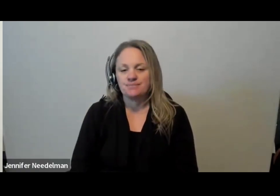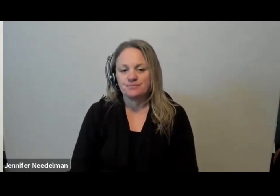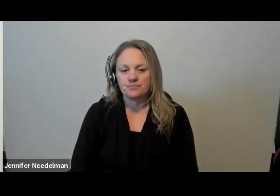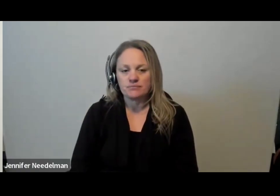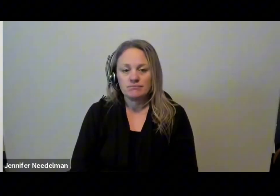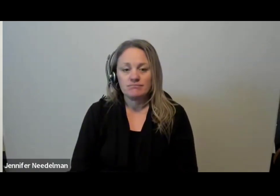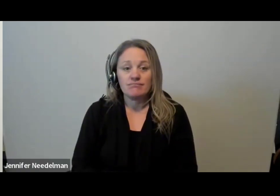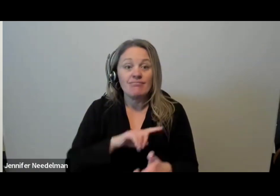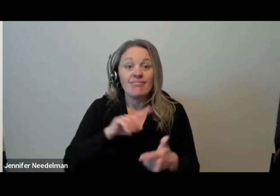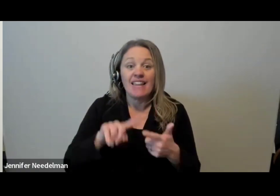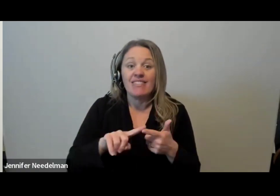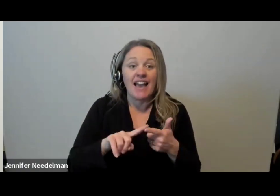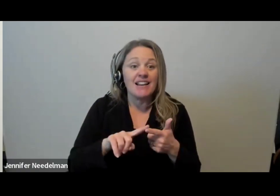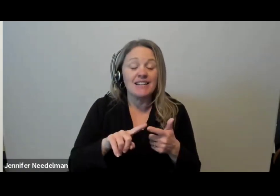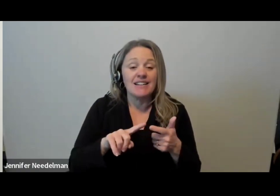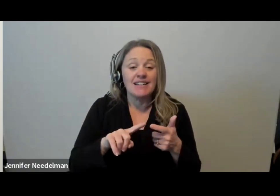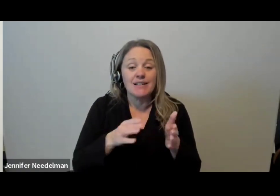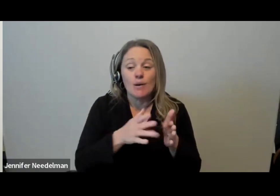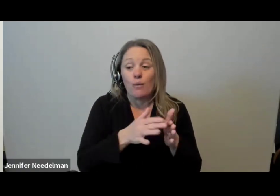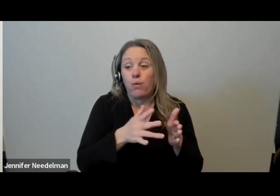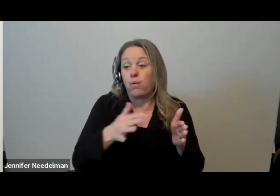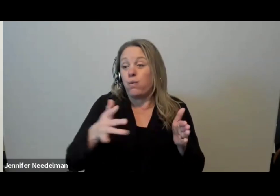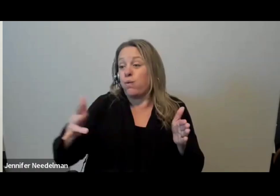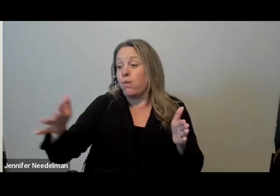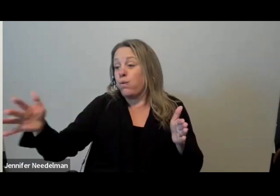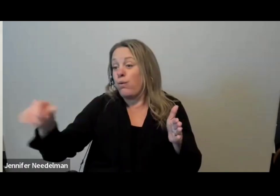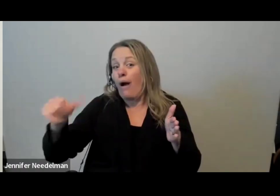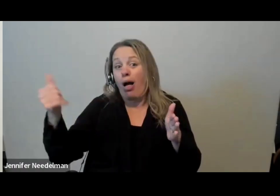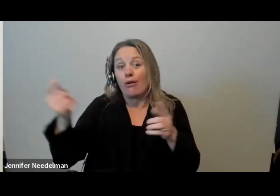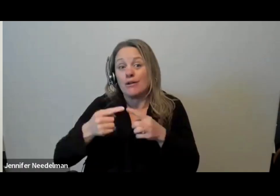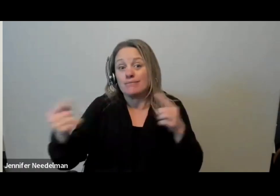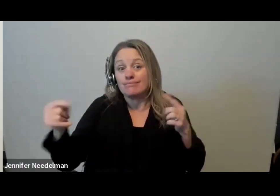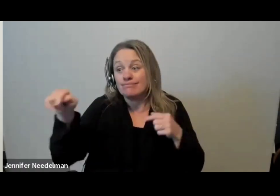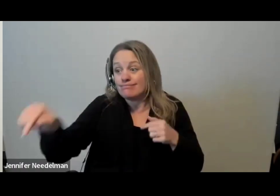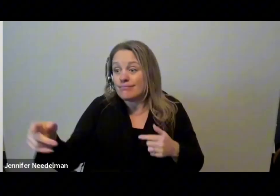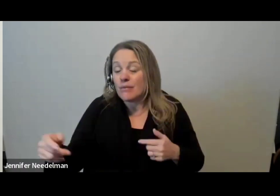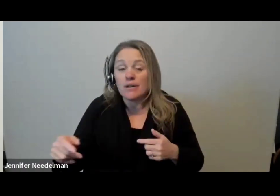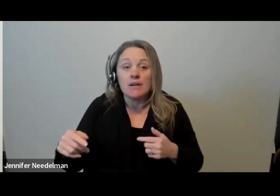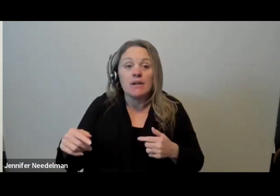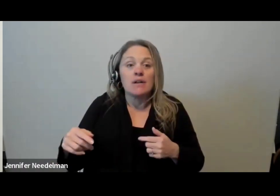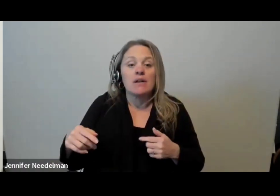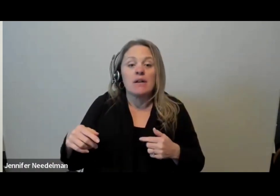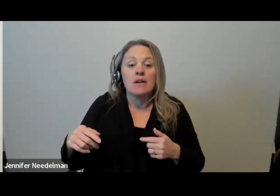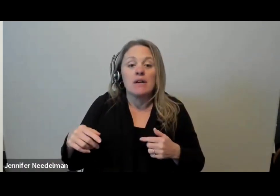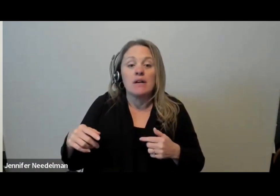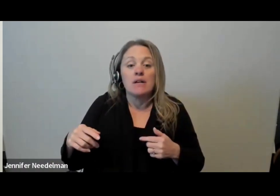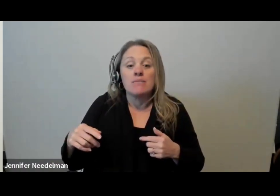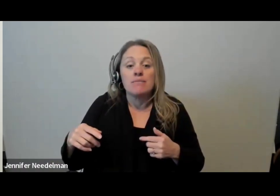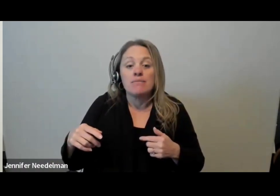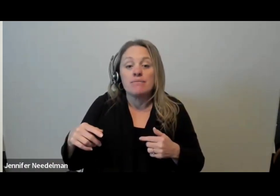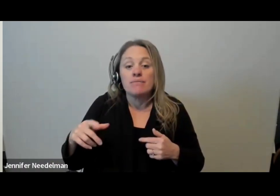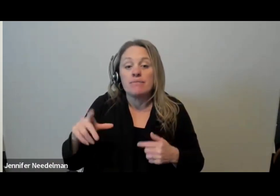And then you go all the way down the spectrum of where that reaches to. One of the far ends of that is, you know, the Tobii eye tracker.